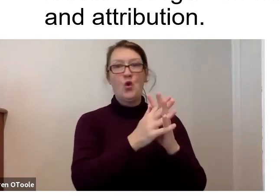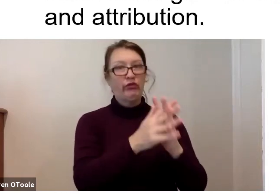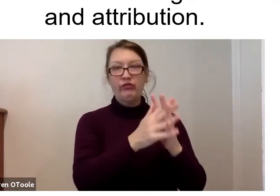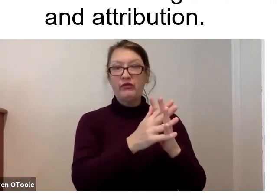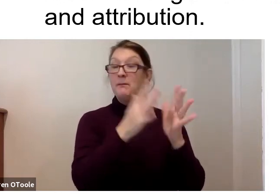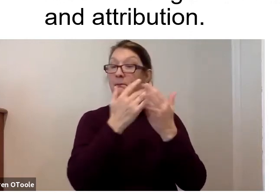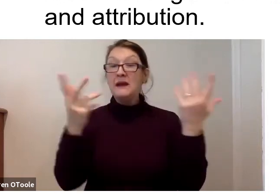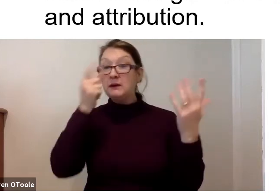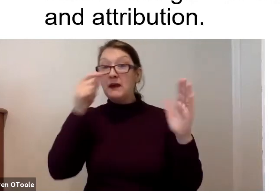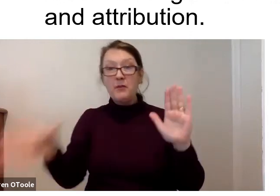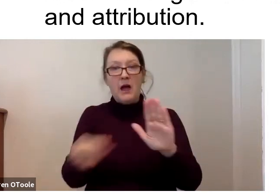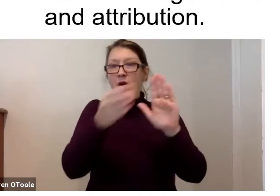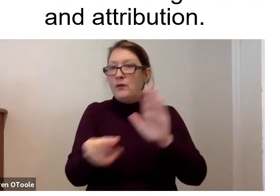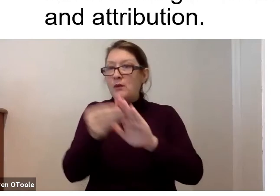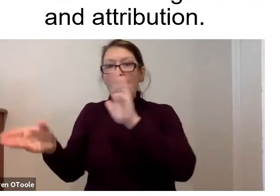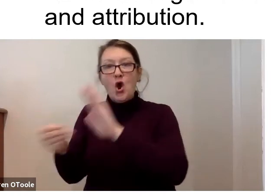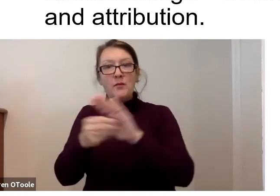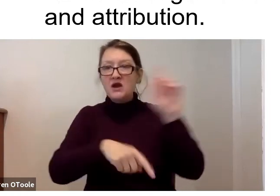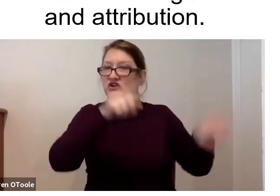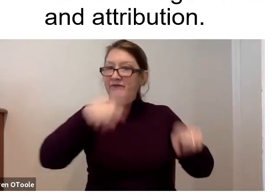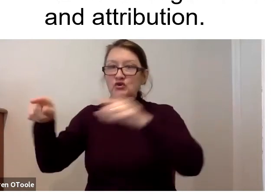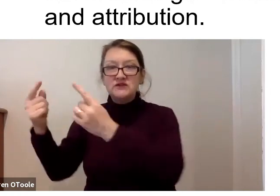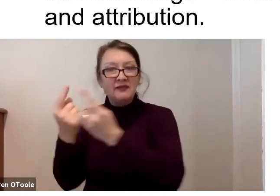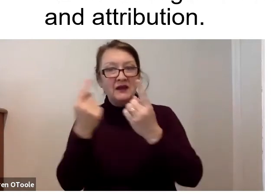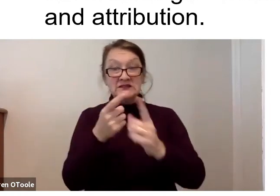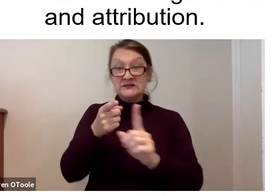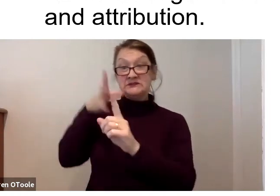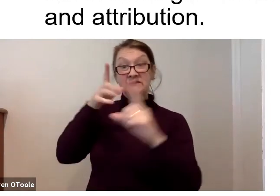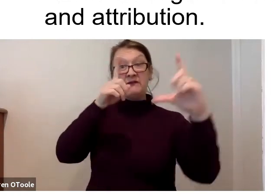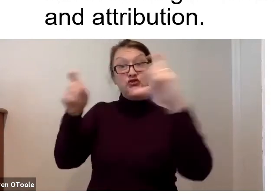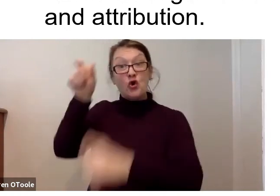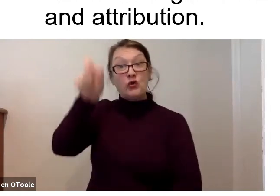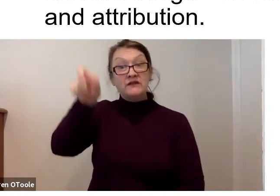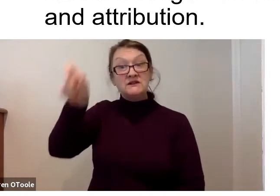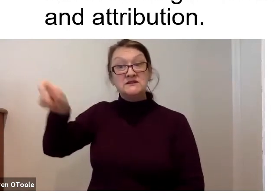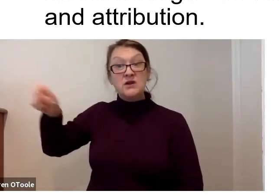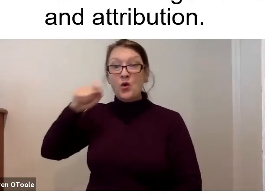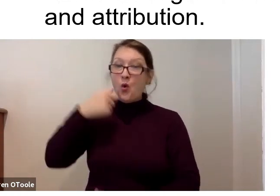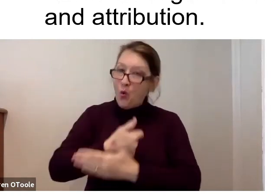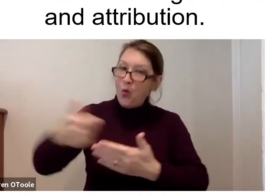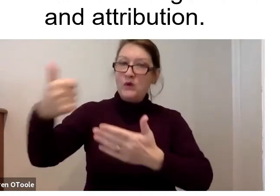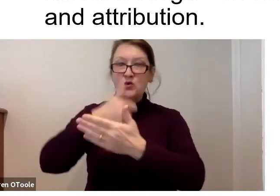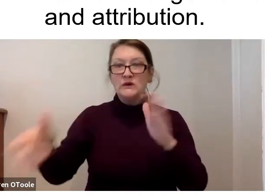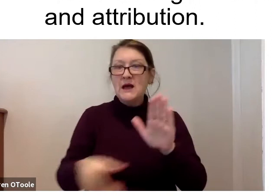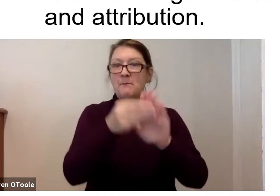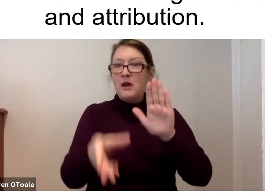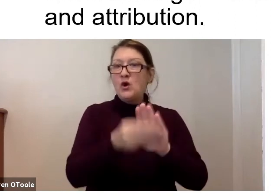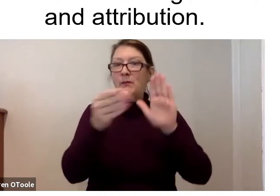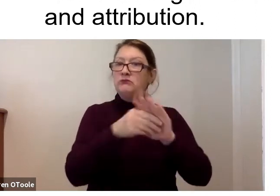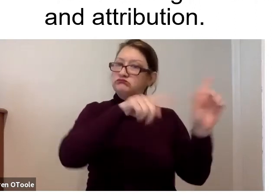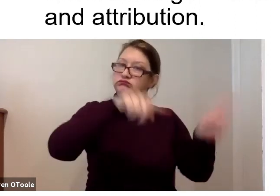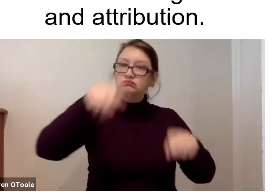There are specific photographers that are costly uploading really